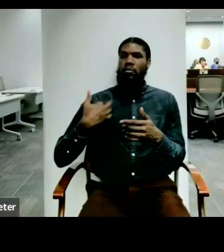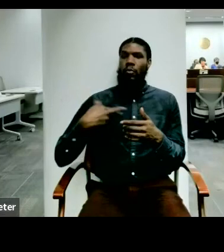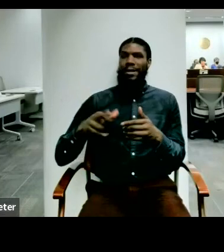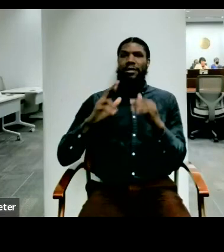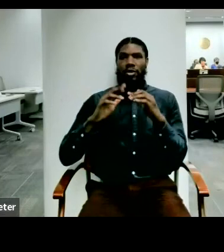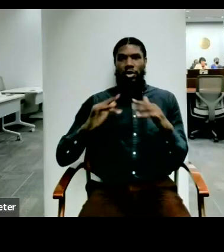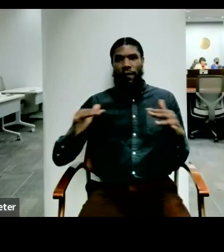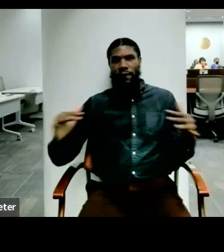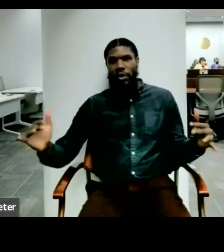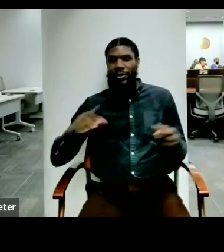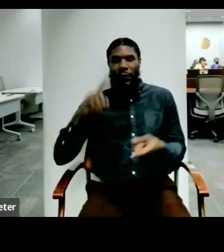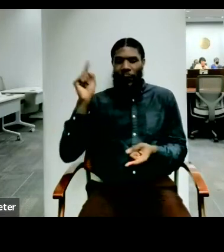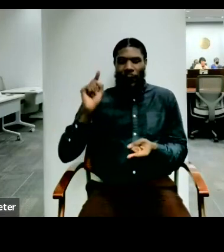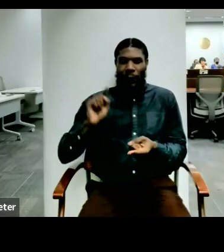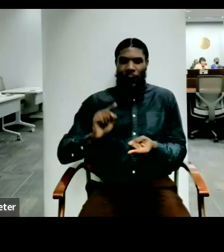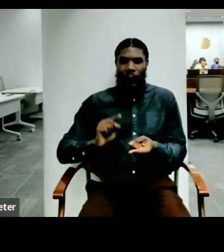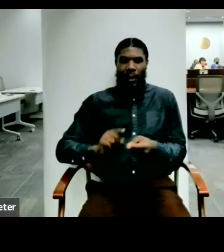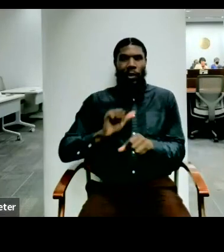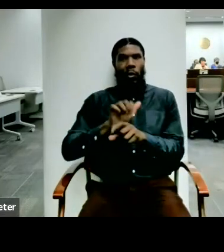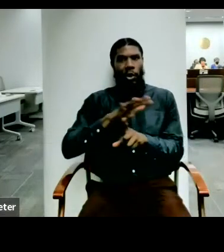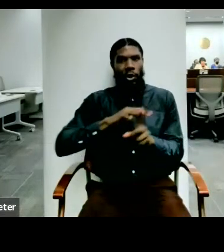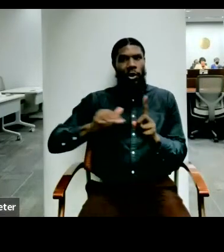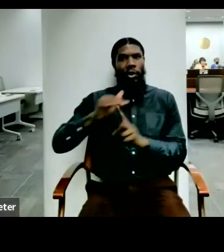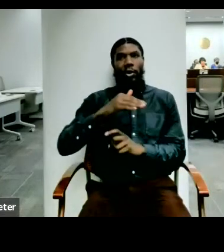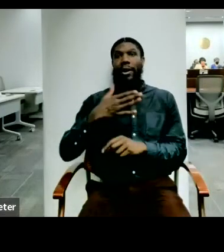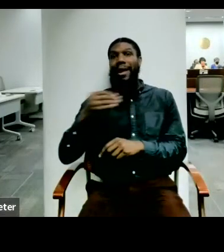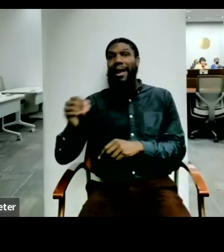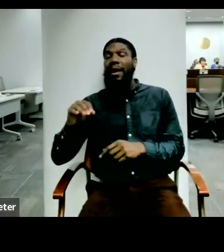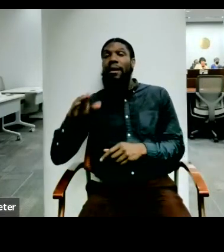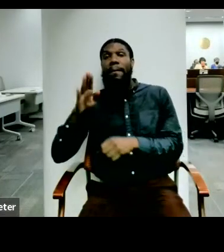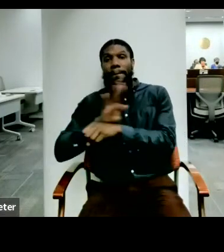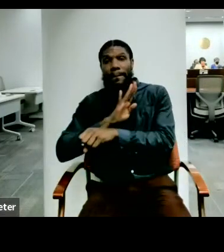and it is bad for the business as well, they are losing what have been, in our experience,